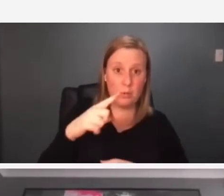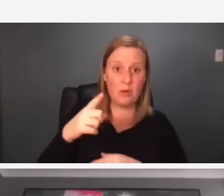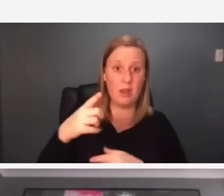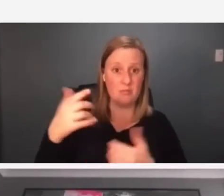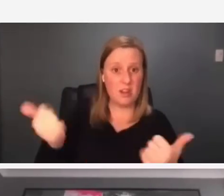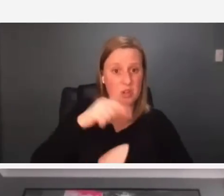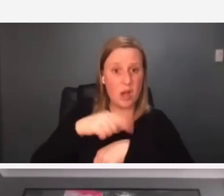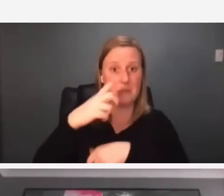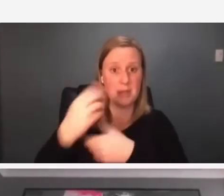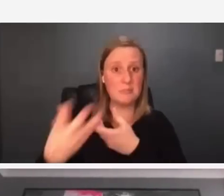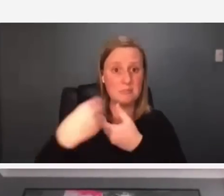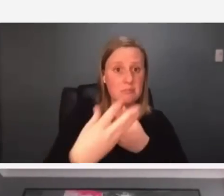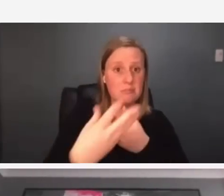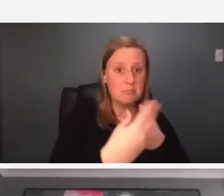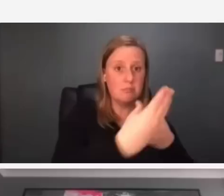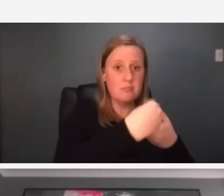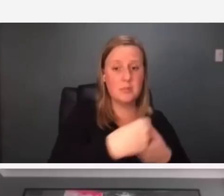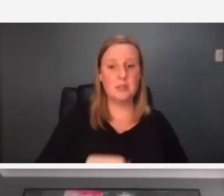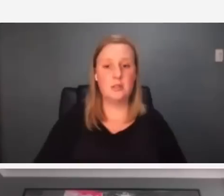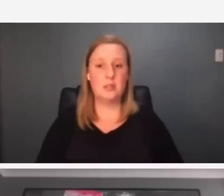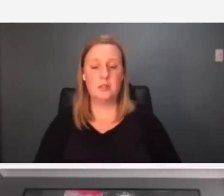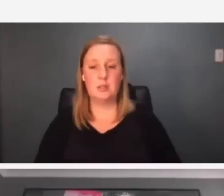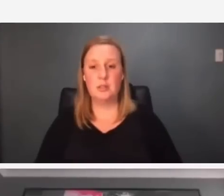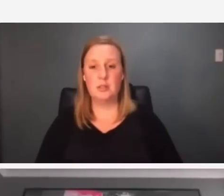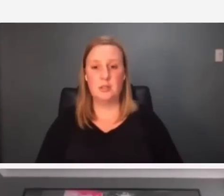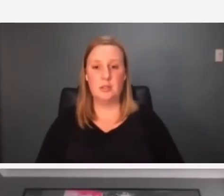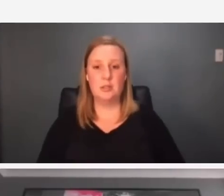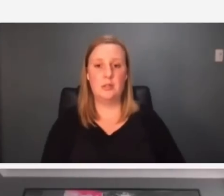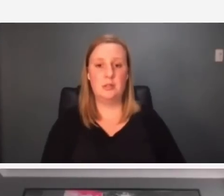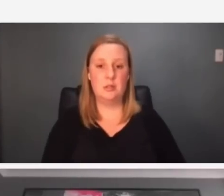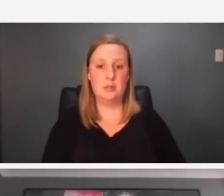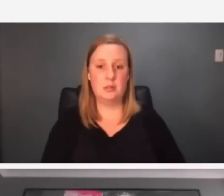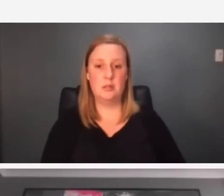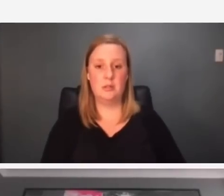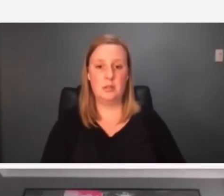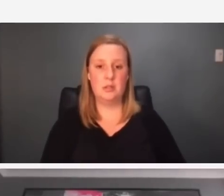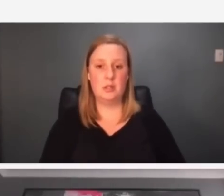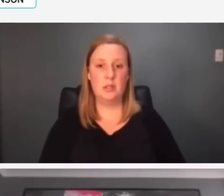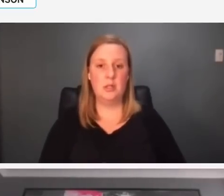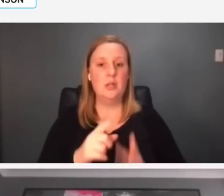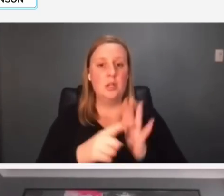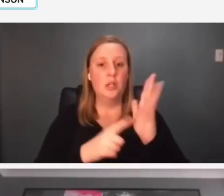It certainly refers to all of us though I suspect. Yeah. So I guess I'll just start by saying it's something